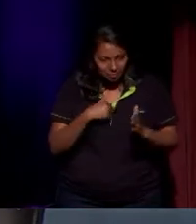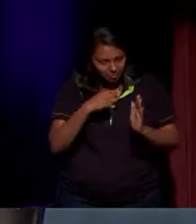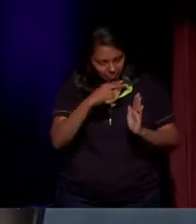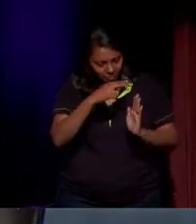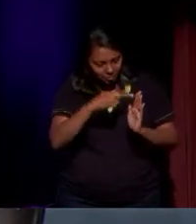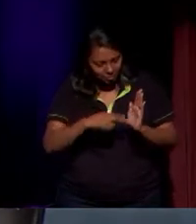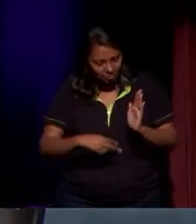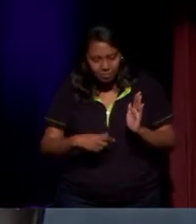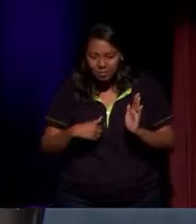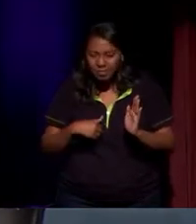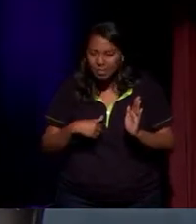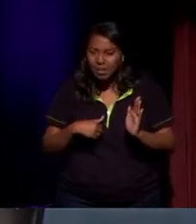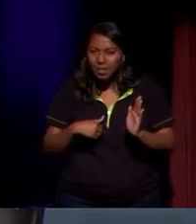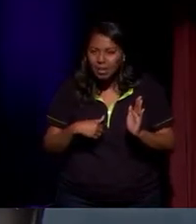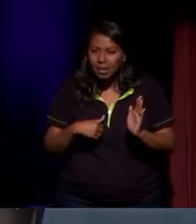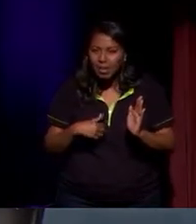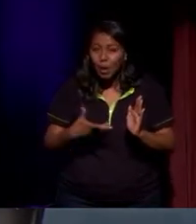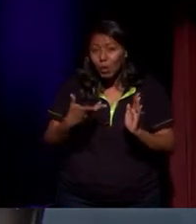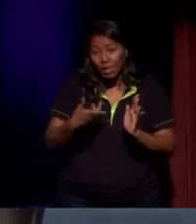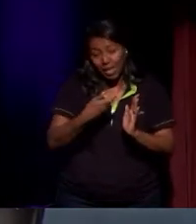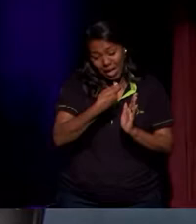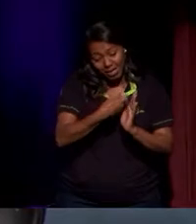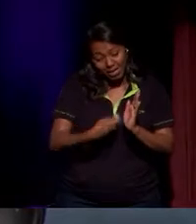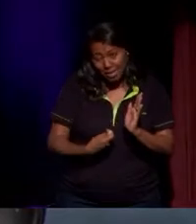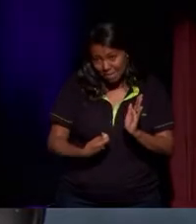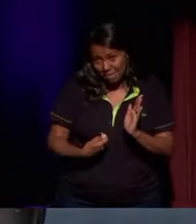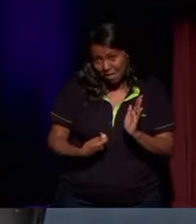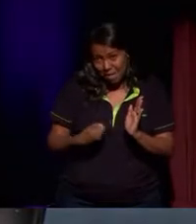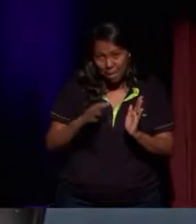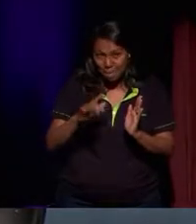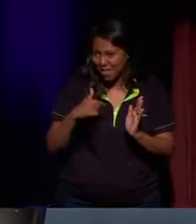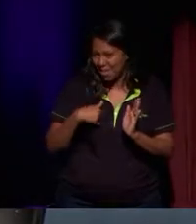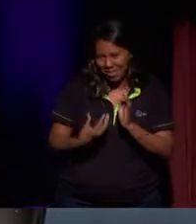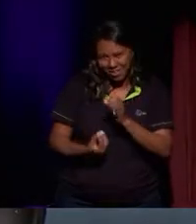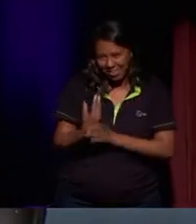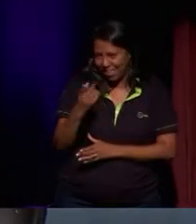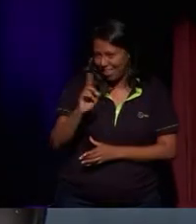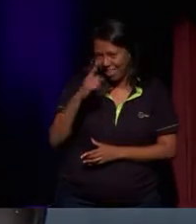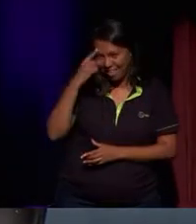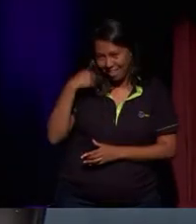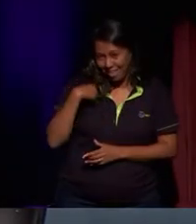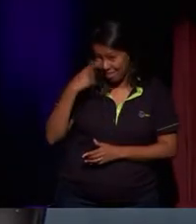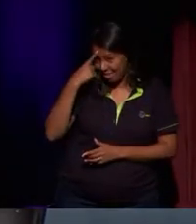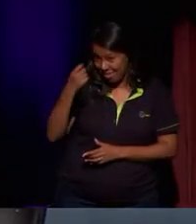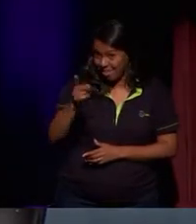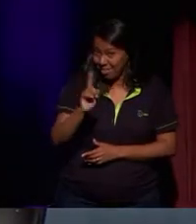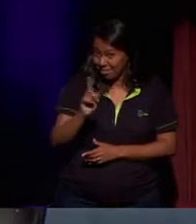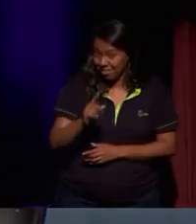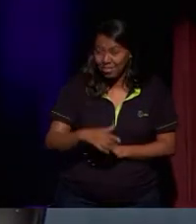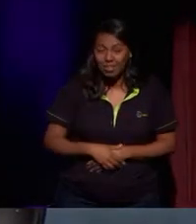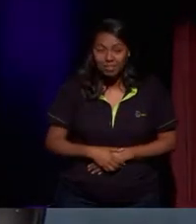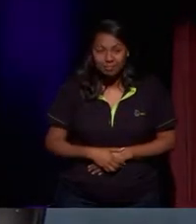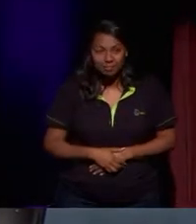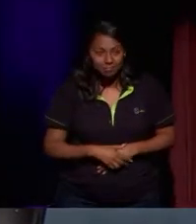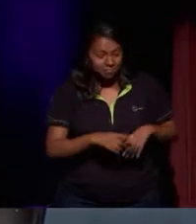which I would love to have written this, but unfortunately, I did not write it, it's an excerpt from the book